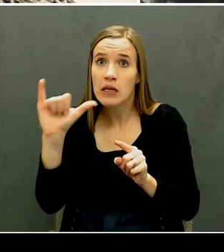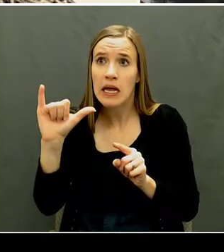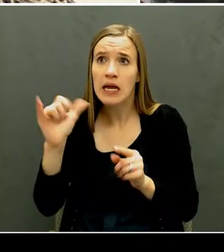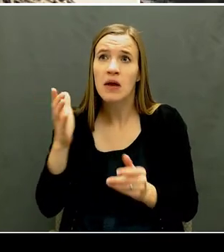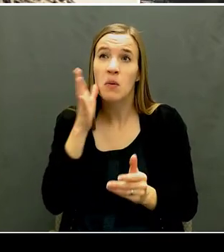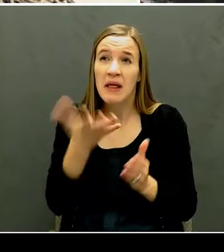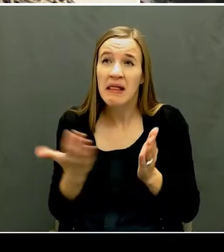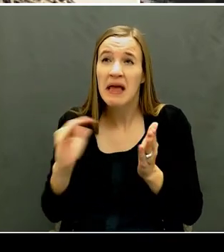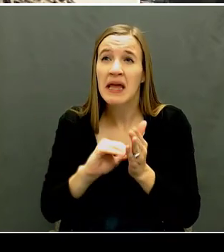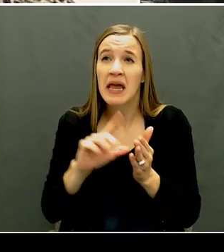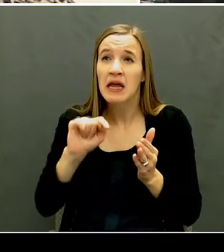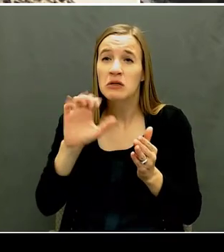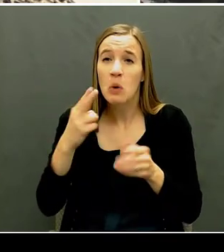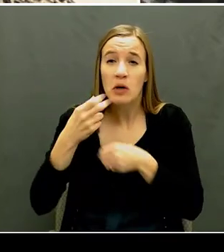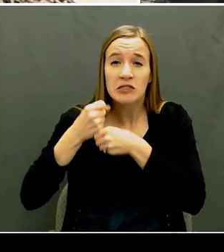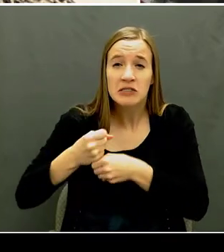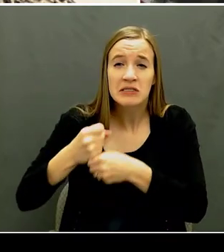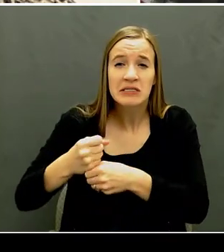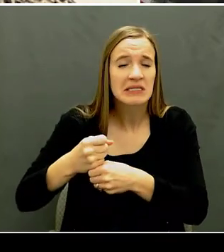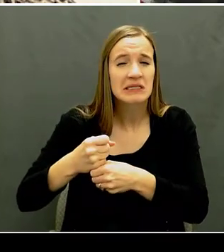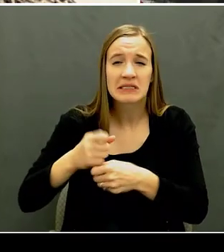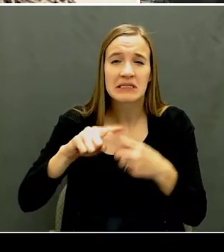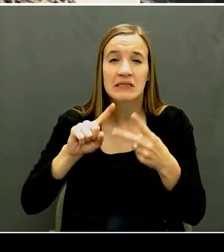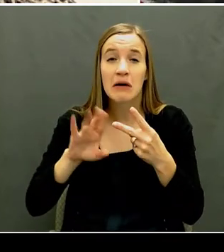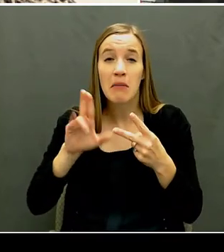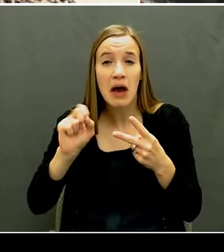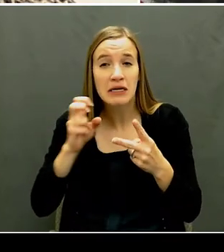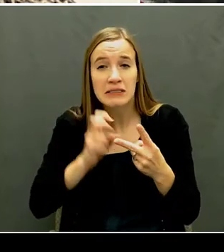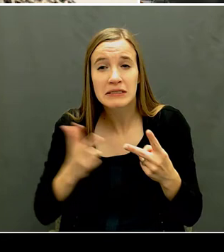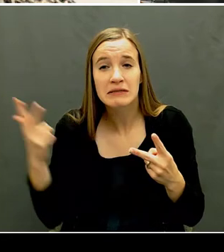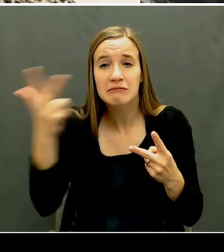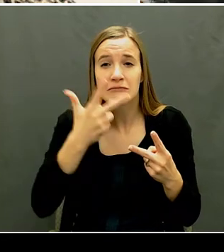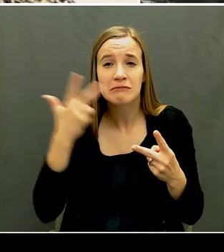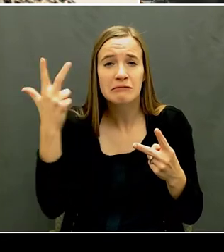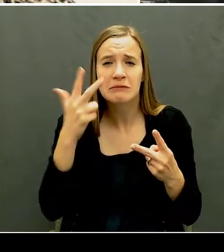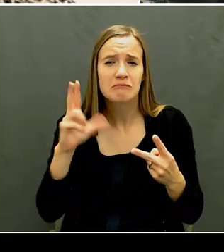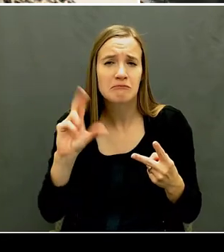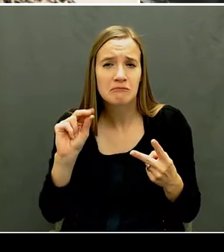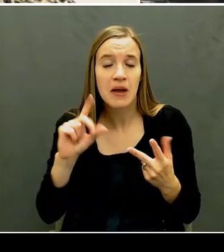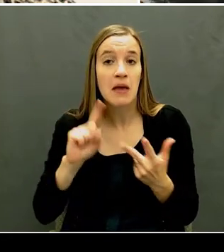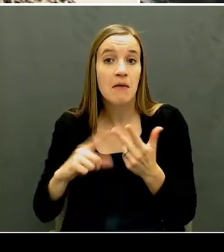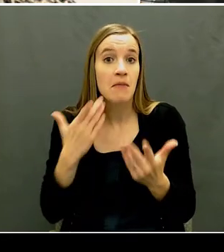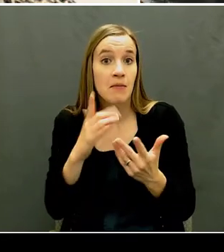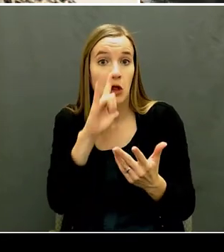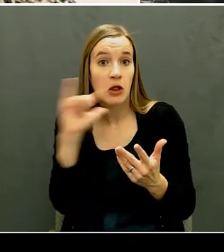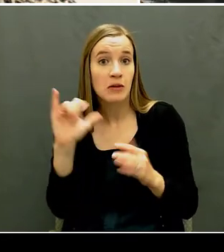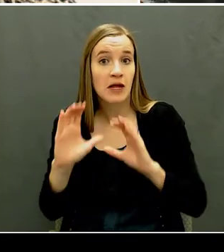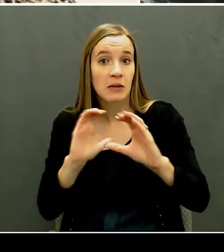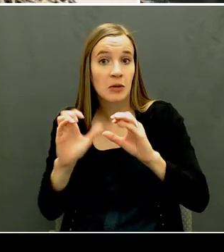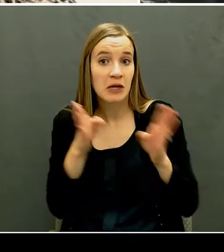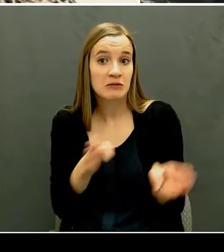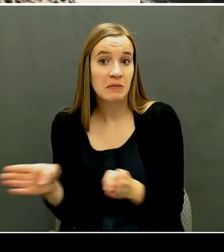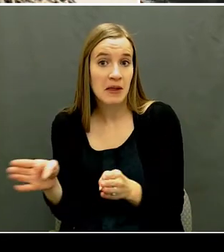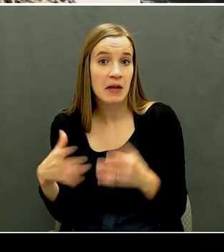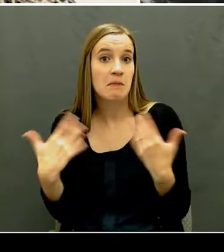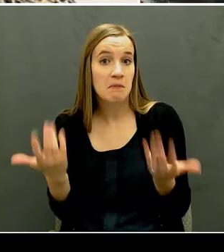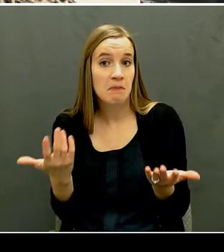plan. And so I think if, when it's all said and done and the, the dust settles, and hopefully a